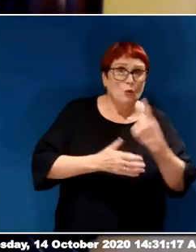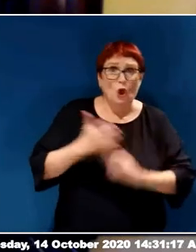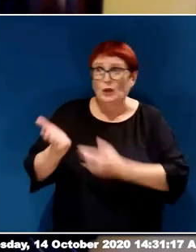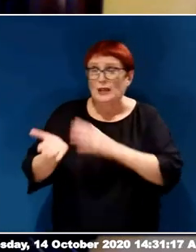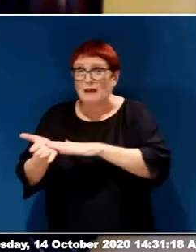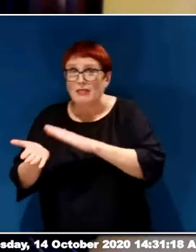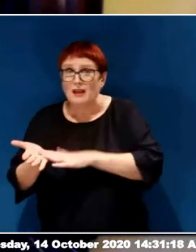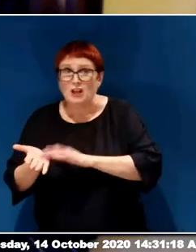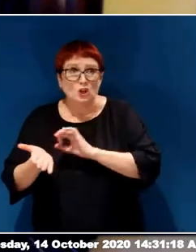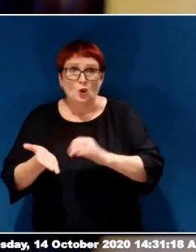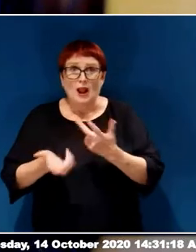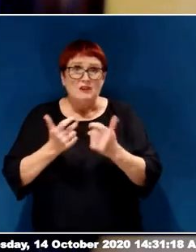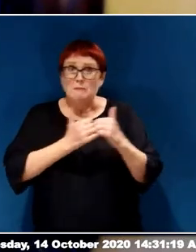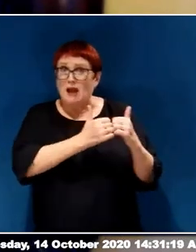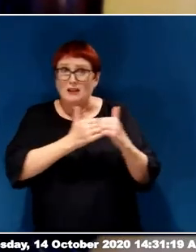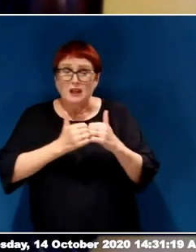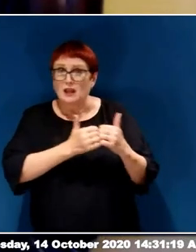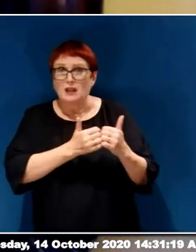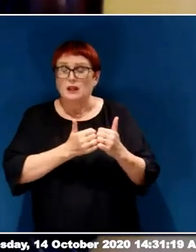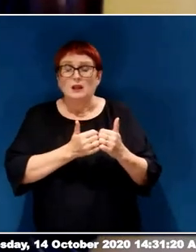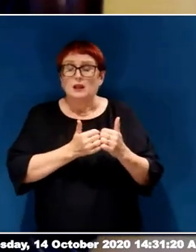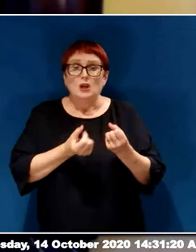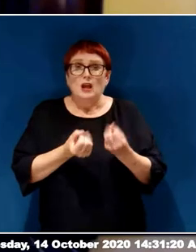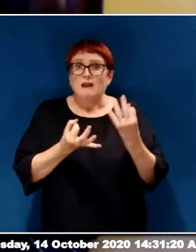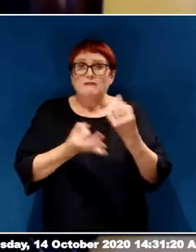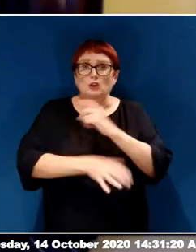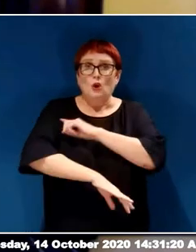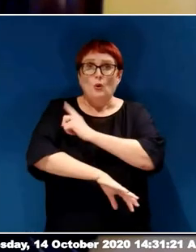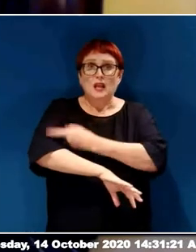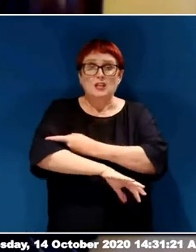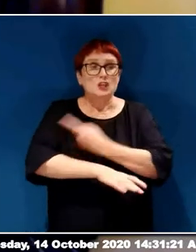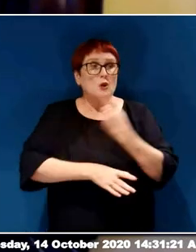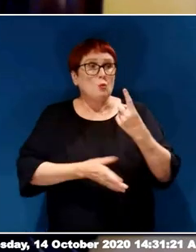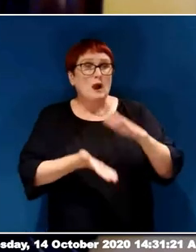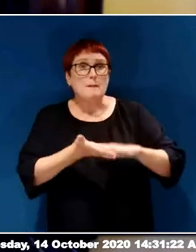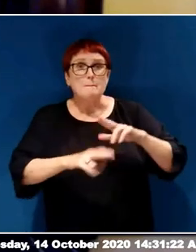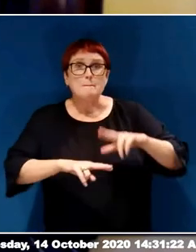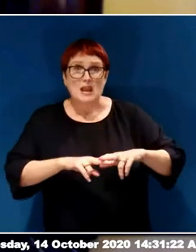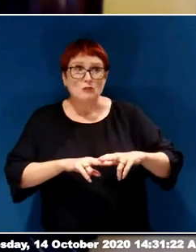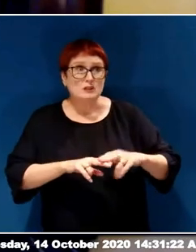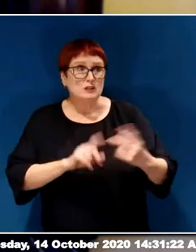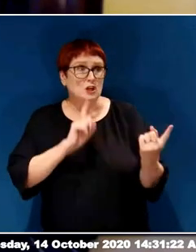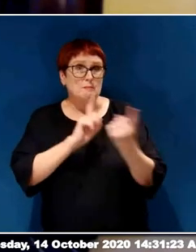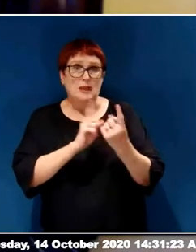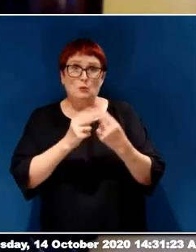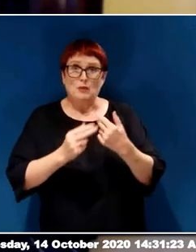One parent who came to me had been pursuing this for two years. Okay.